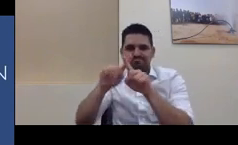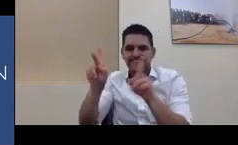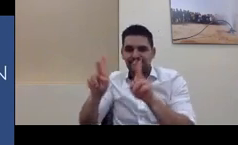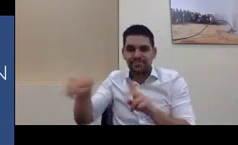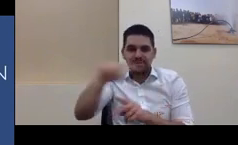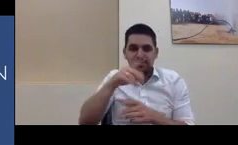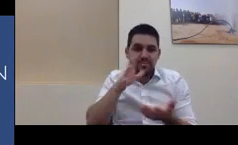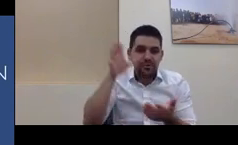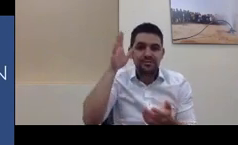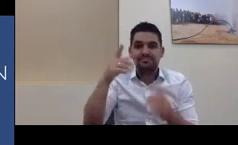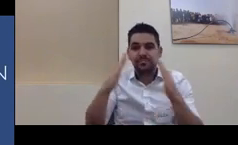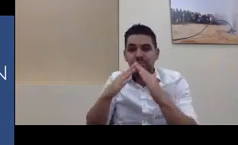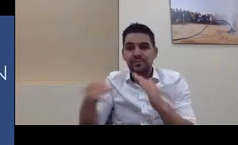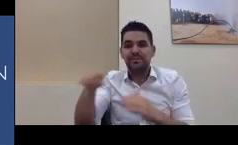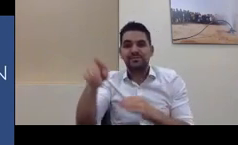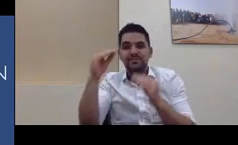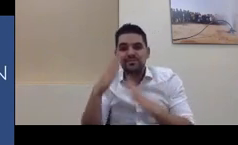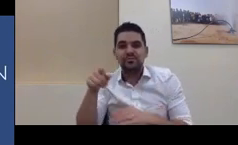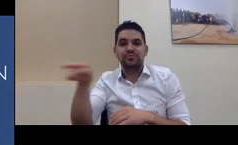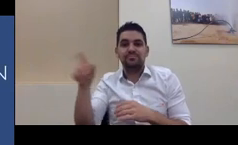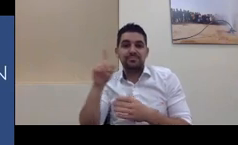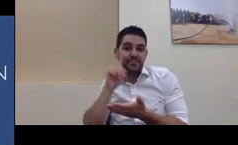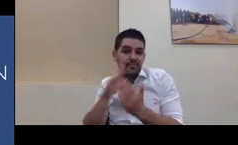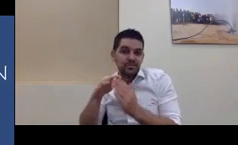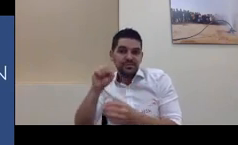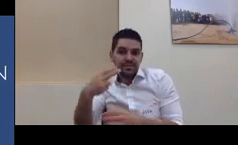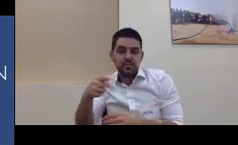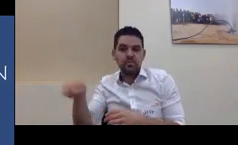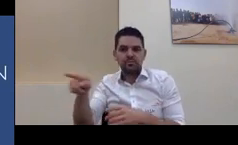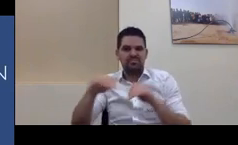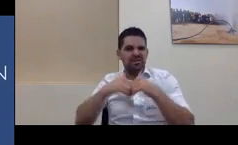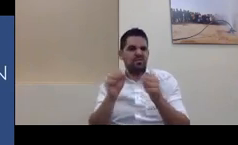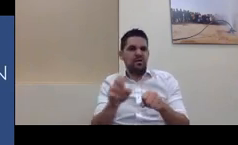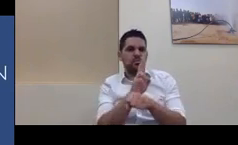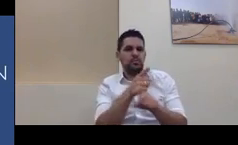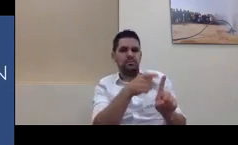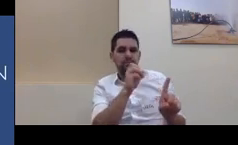to train different people, community members, parents, teachers, deaf community stakeholders,